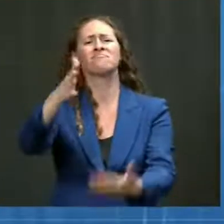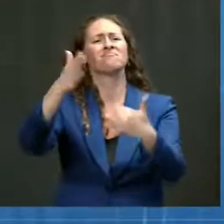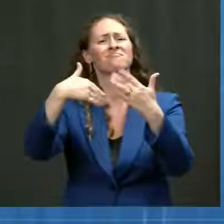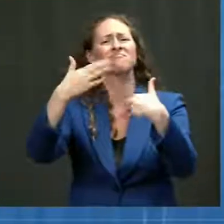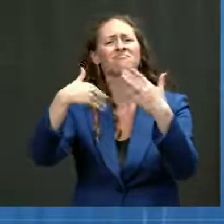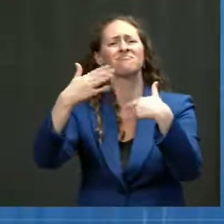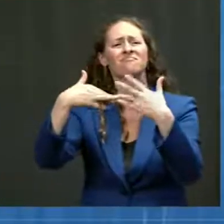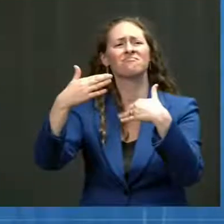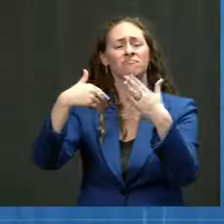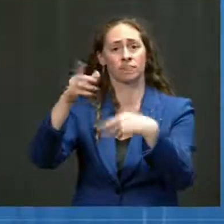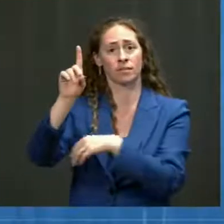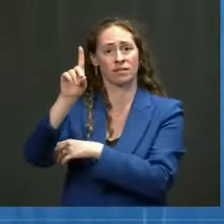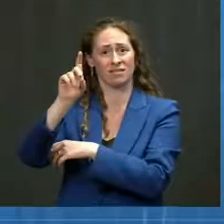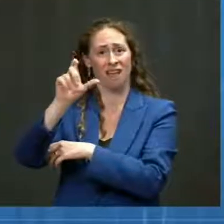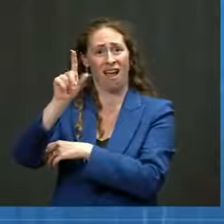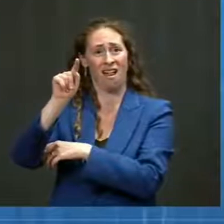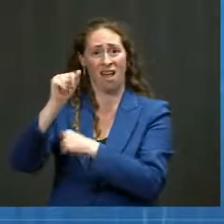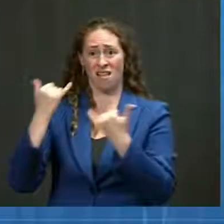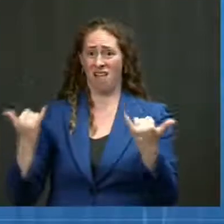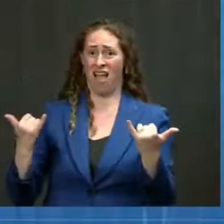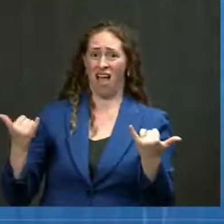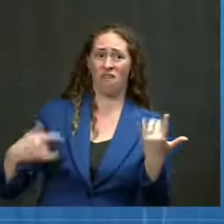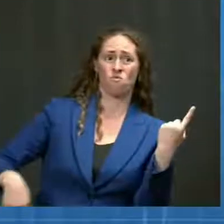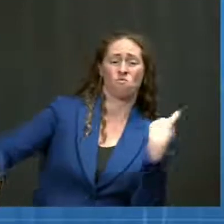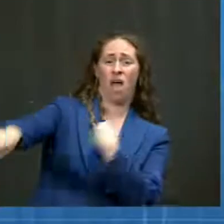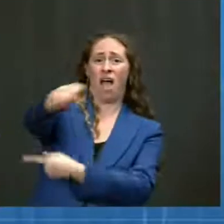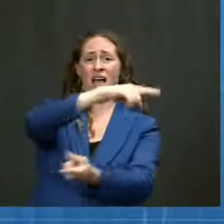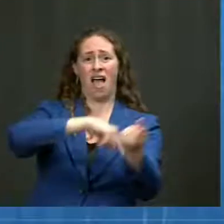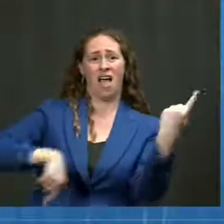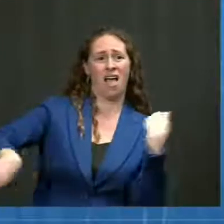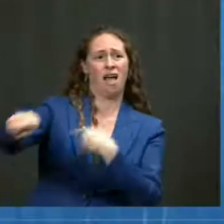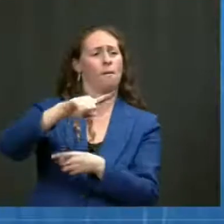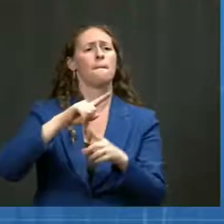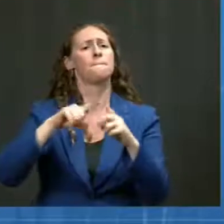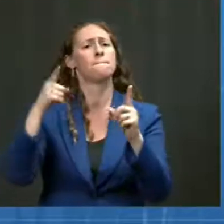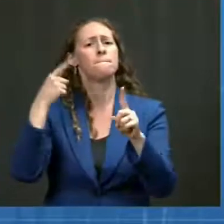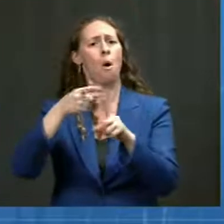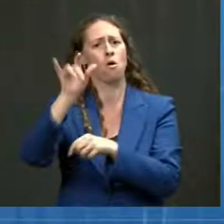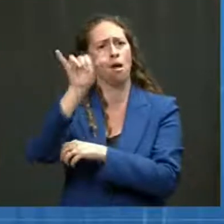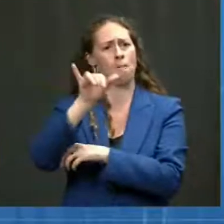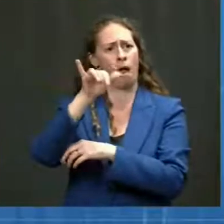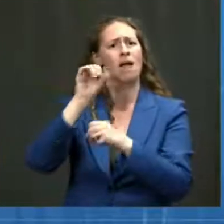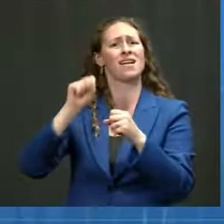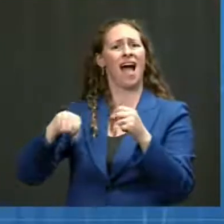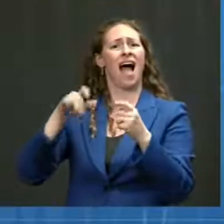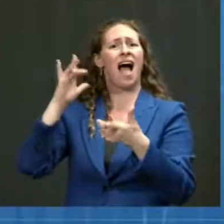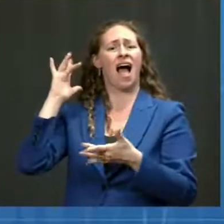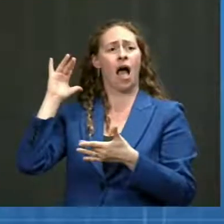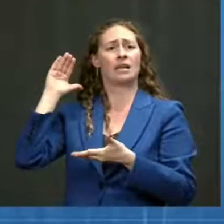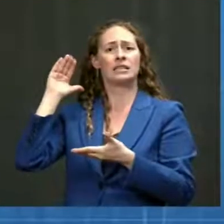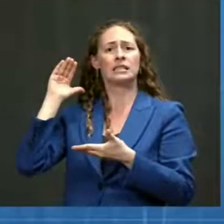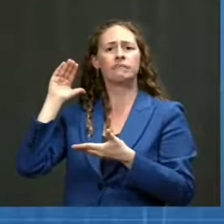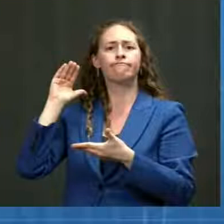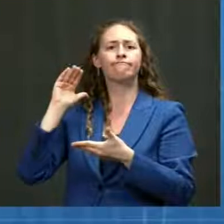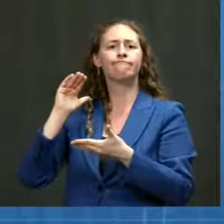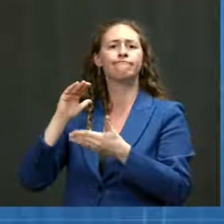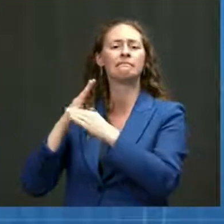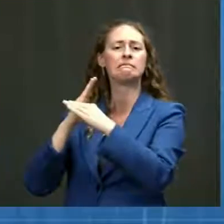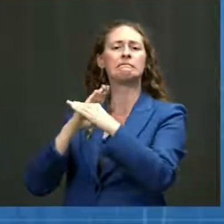209 DAYS, REGARDLESS OF THE VARIANT INVOLVED, THE ANTIBODY LEVELS AGAINST THOSE VARIANTS,